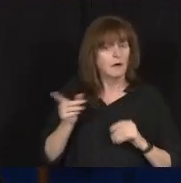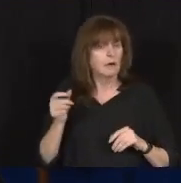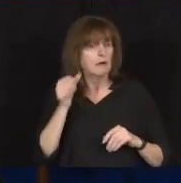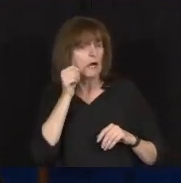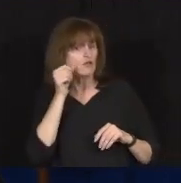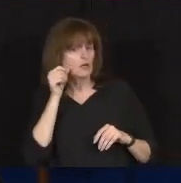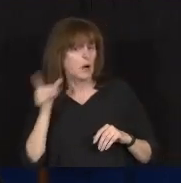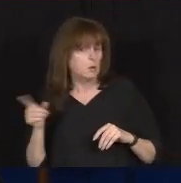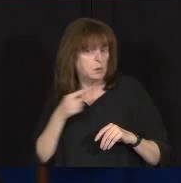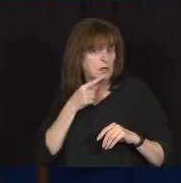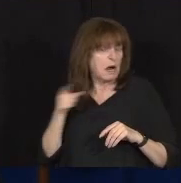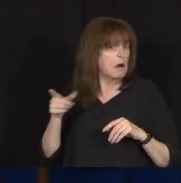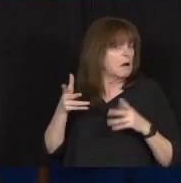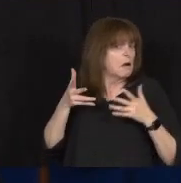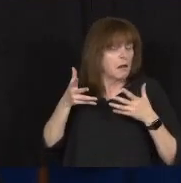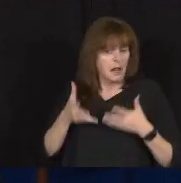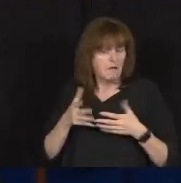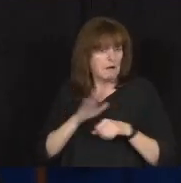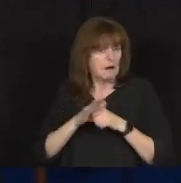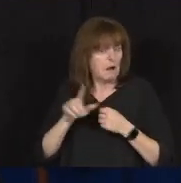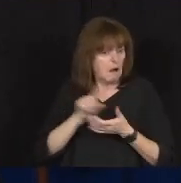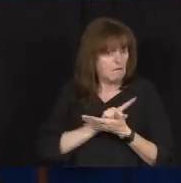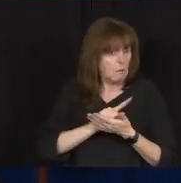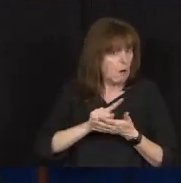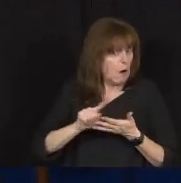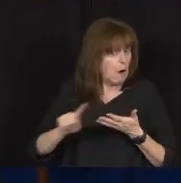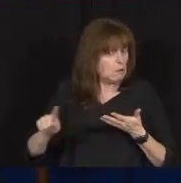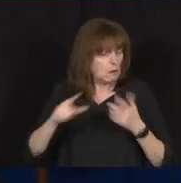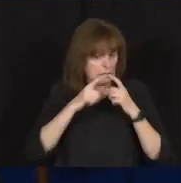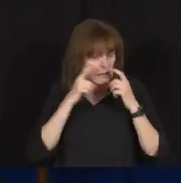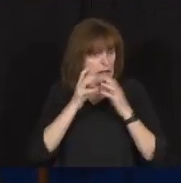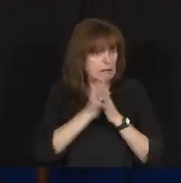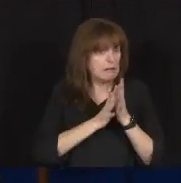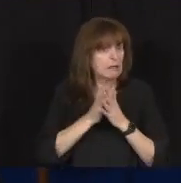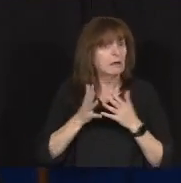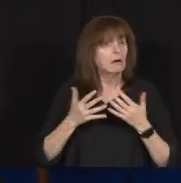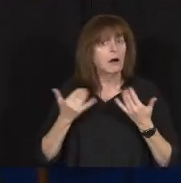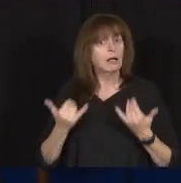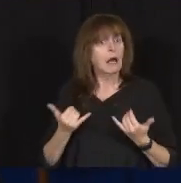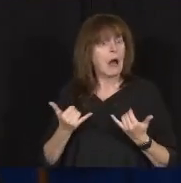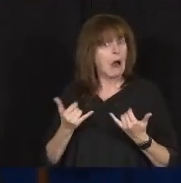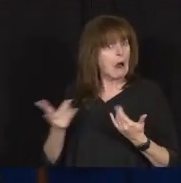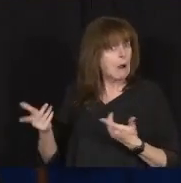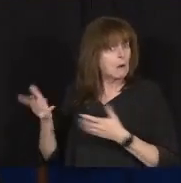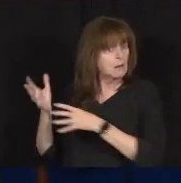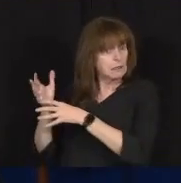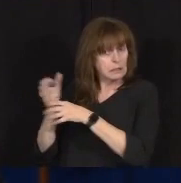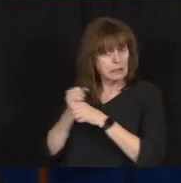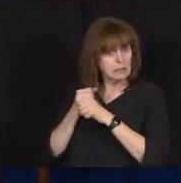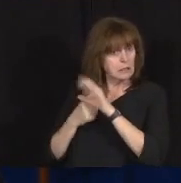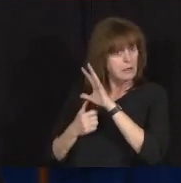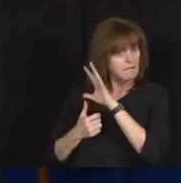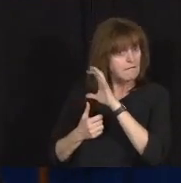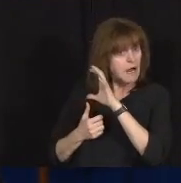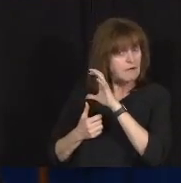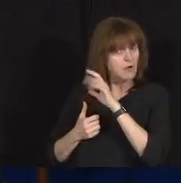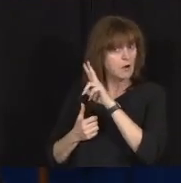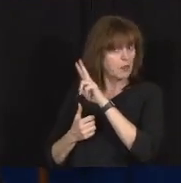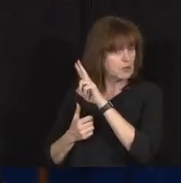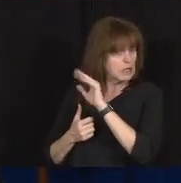'm wondering if you can give us the newest estimate given the developments with the 3M deal and Woodbridge s tarting to produce masks